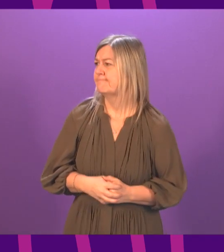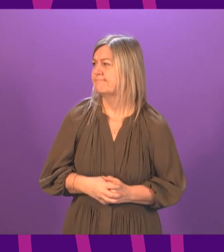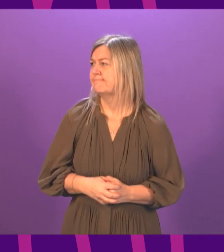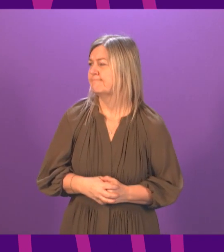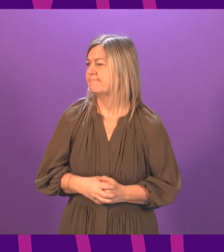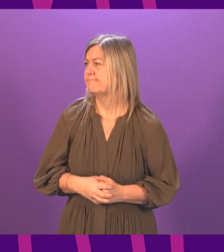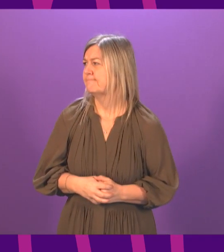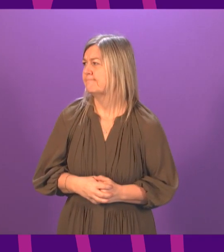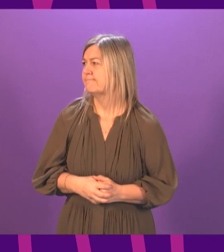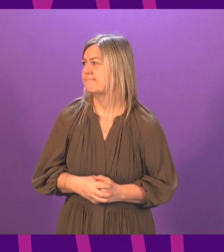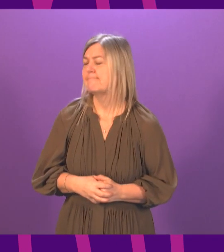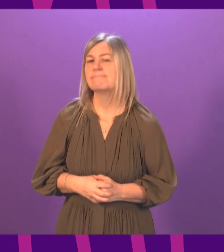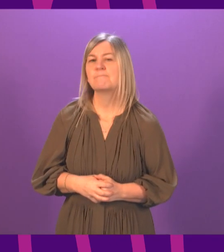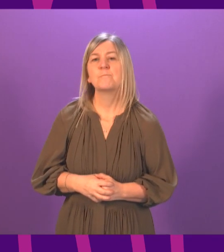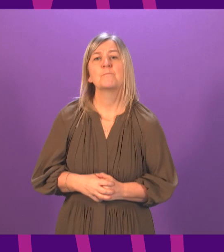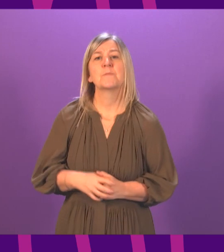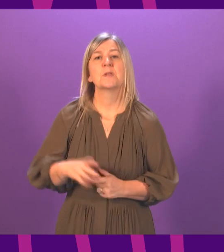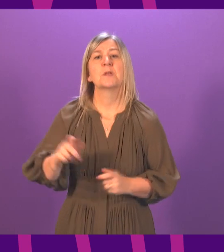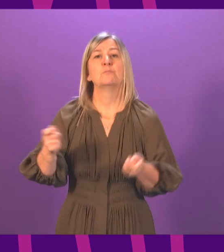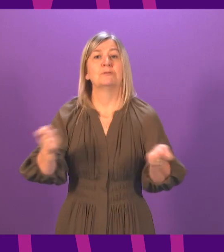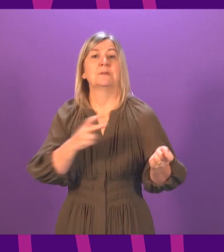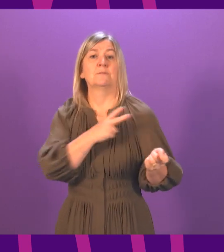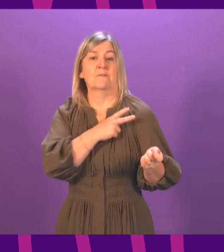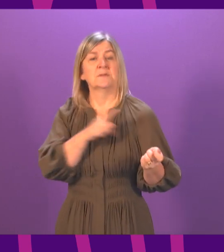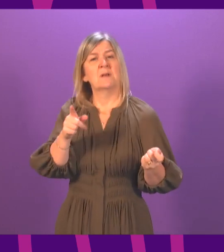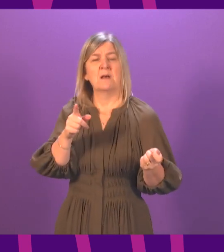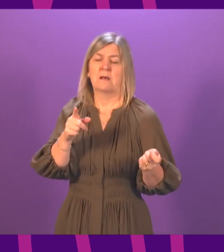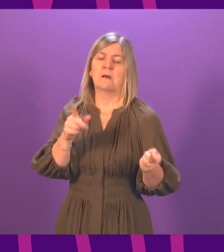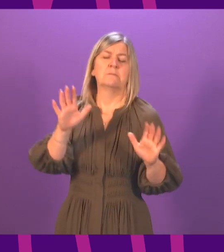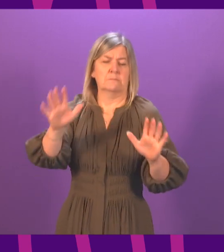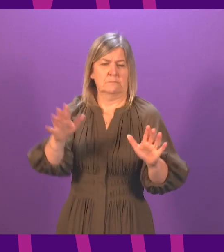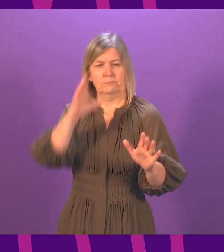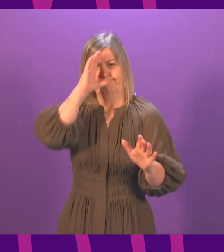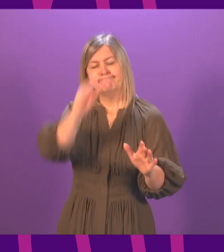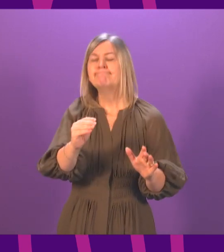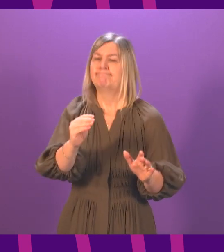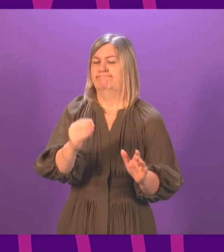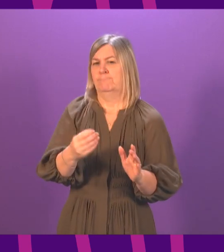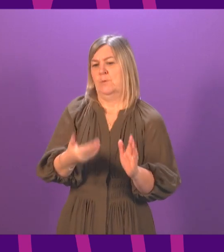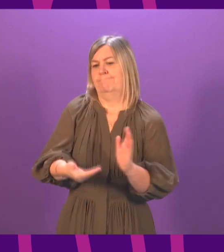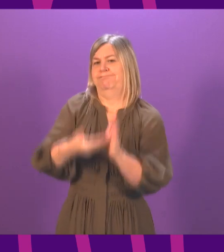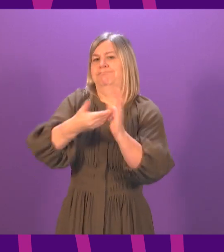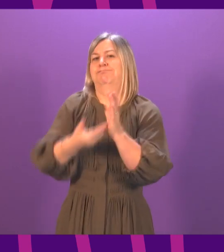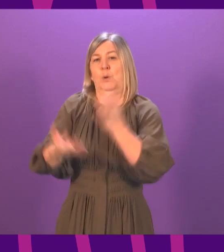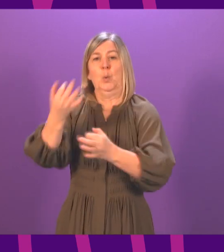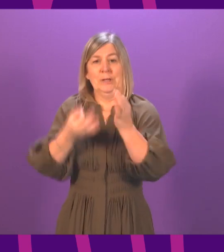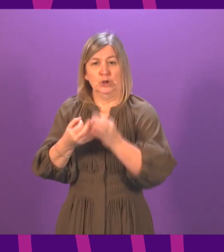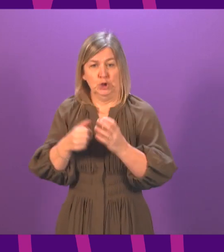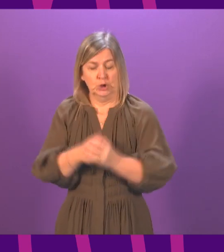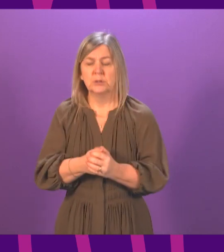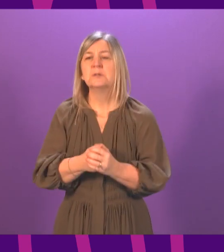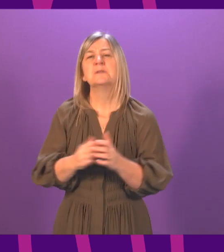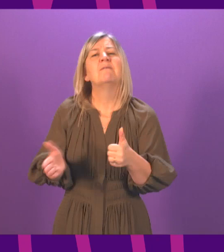The Presiding Officer: We have a very large number of requests for supplementaries. We will not be able to take them all, but we will see how many we can take. Sandra White (Glasgow Kelvin) (SNP):